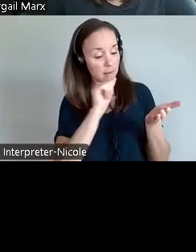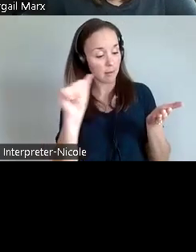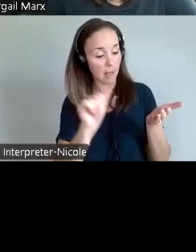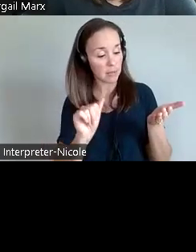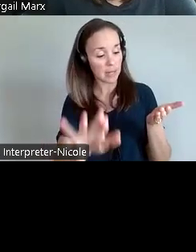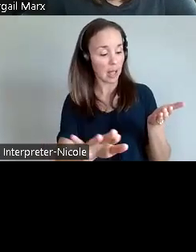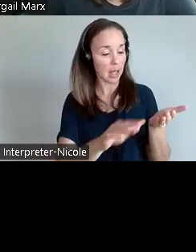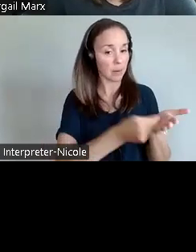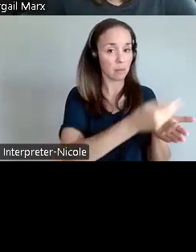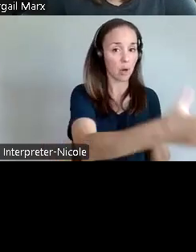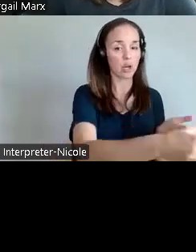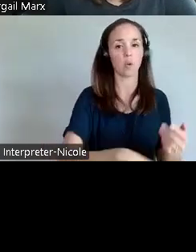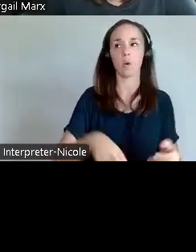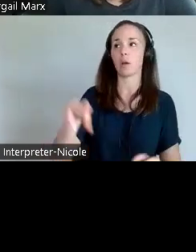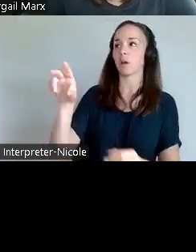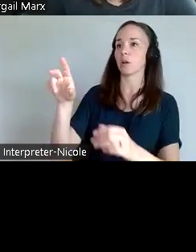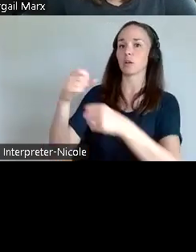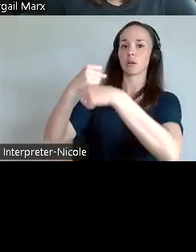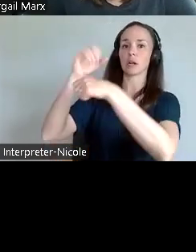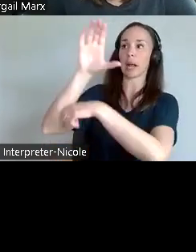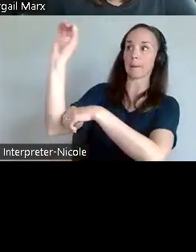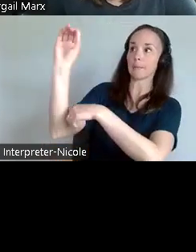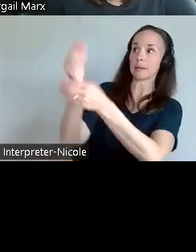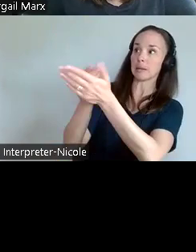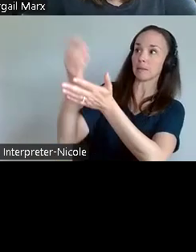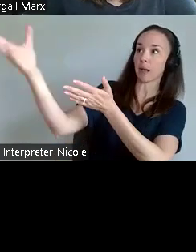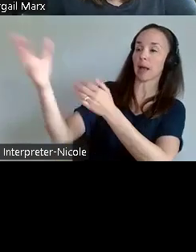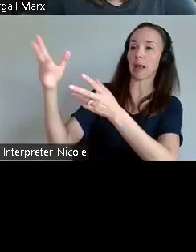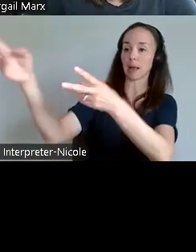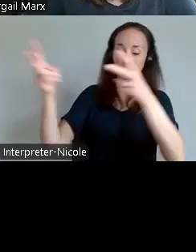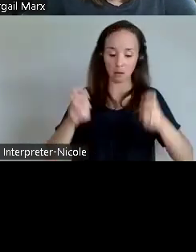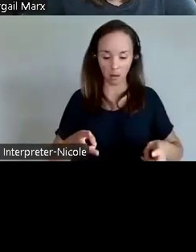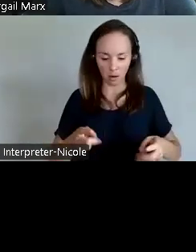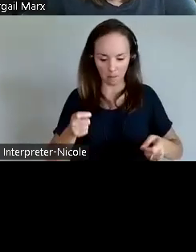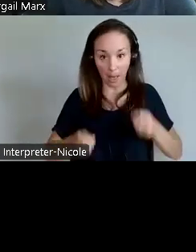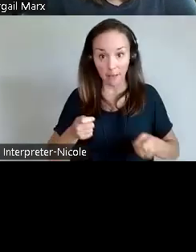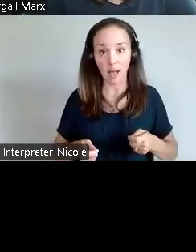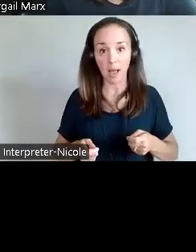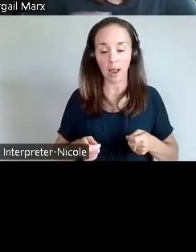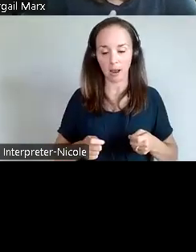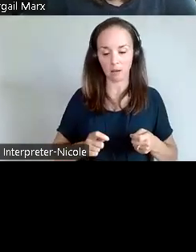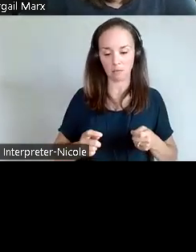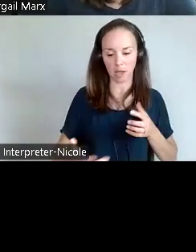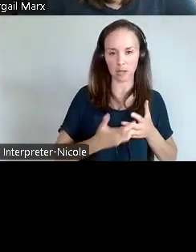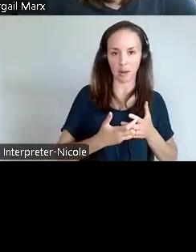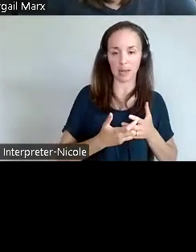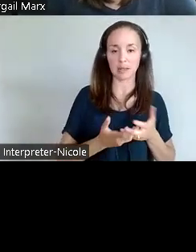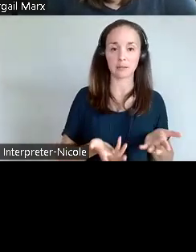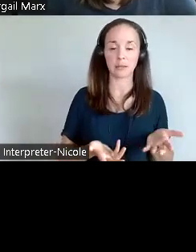It can be something that's modified and something that's customized. So it doesn't necessarily have to be purchased through some vendor,